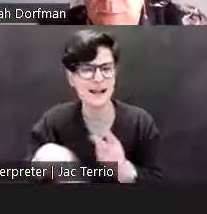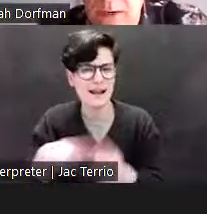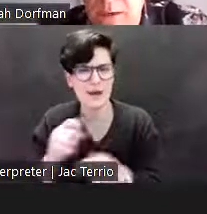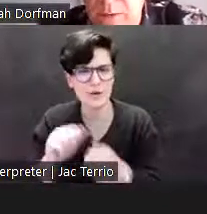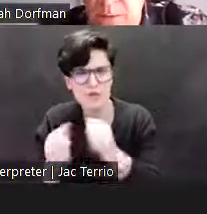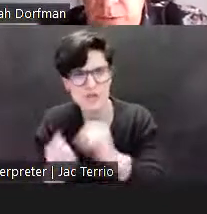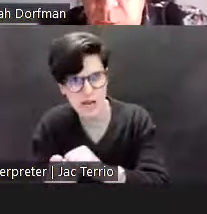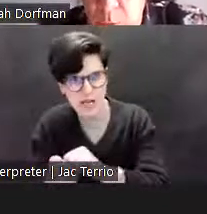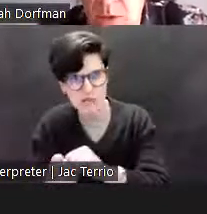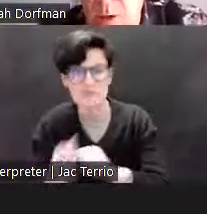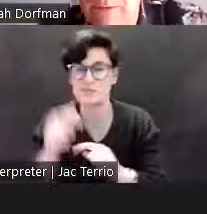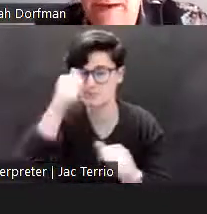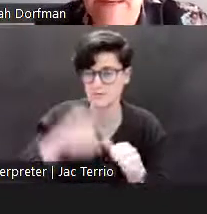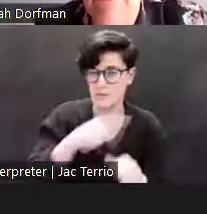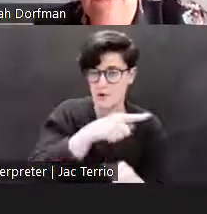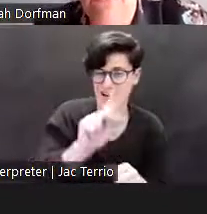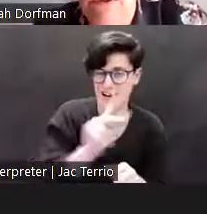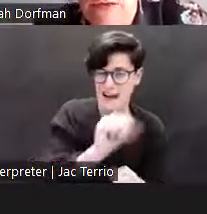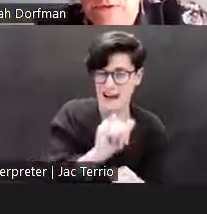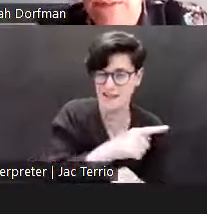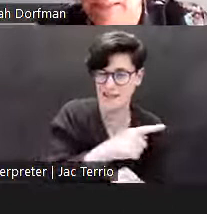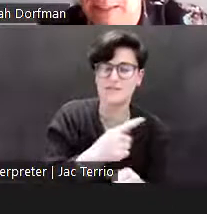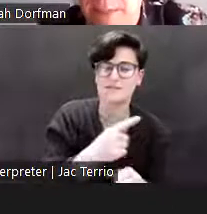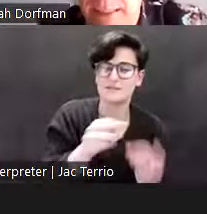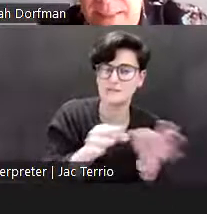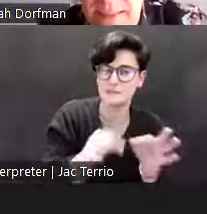what you know, who would qualify the individual with the disability is